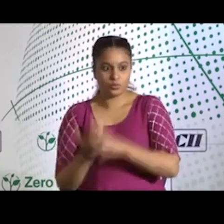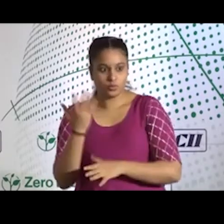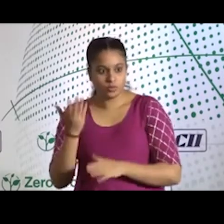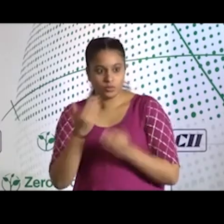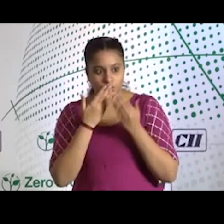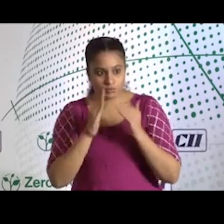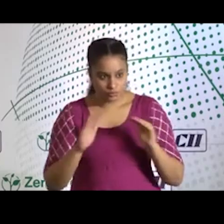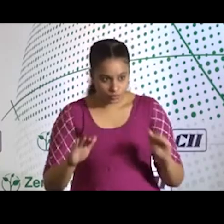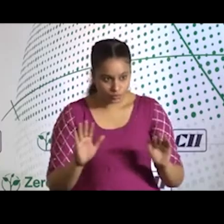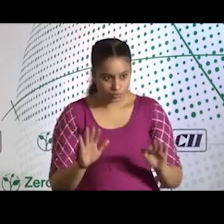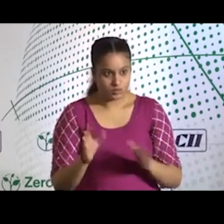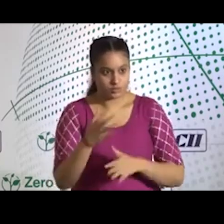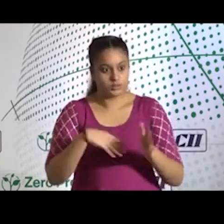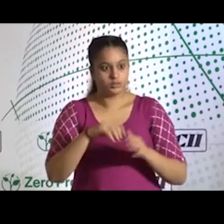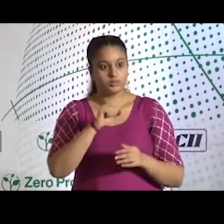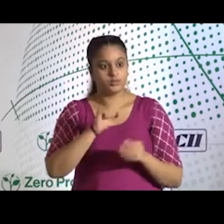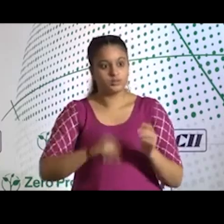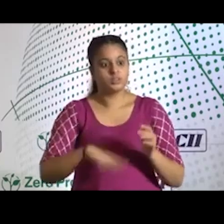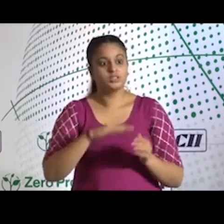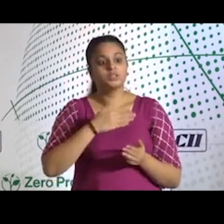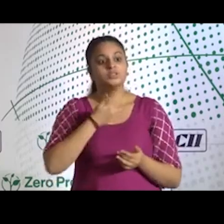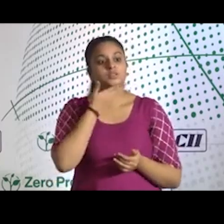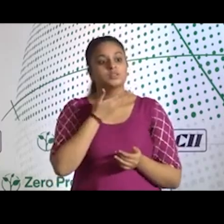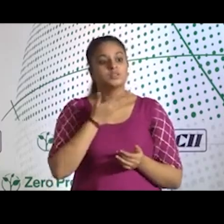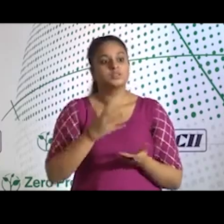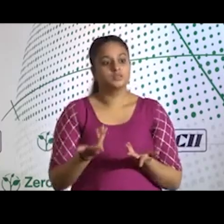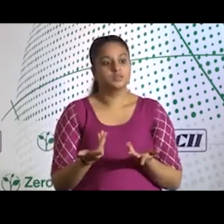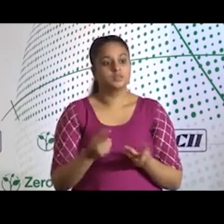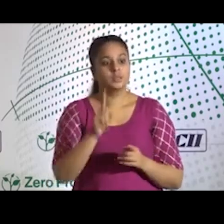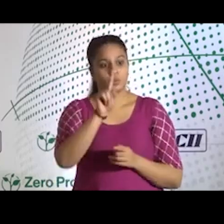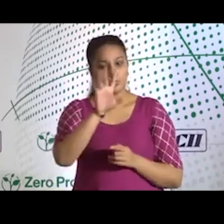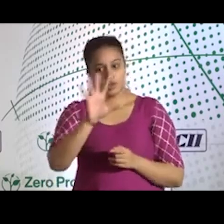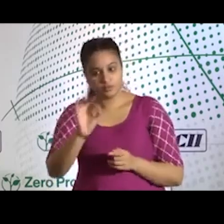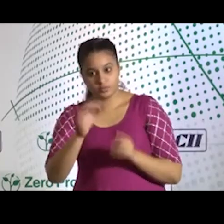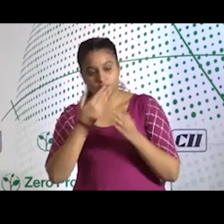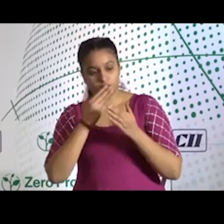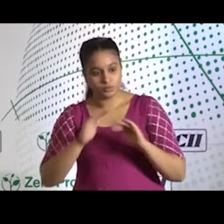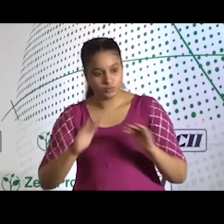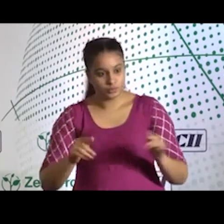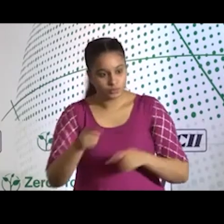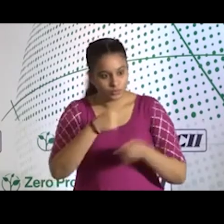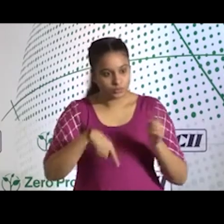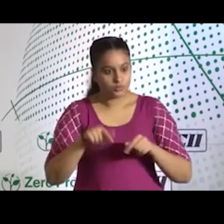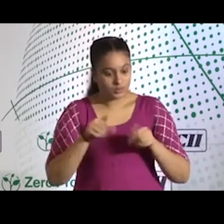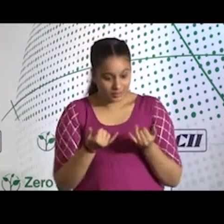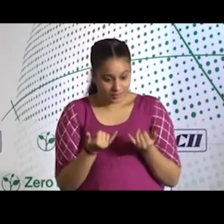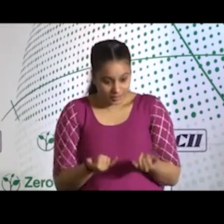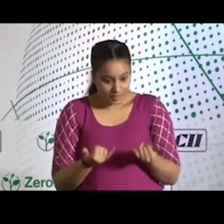We have we do therapy for these children. We have 150 of them, of which even today, 30 children